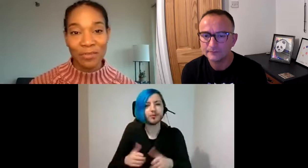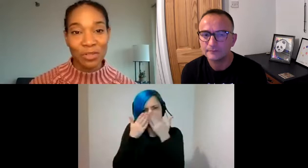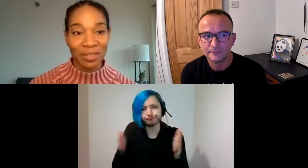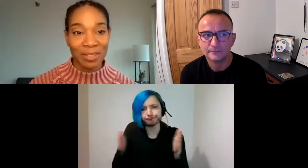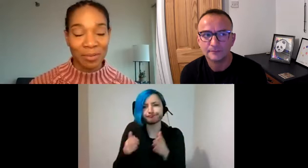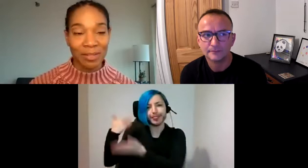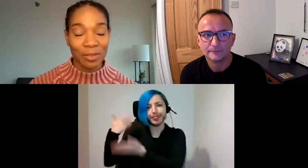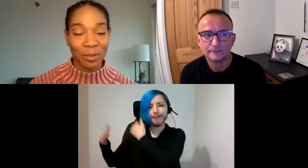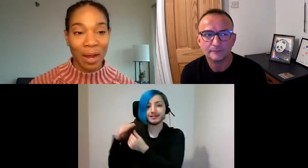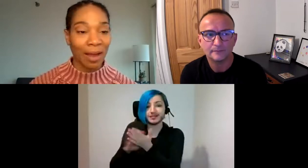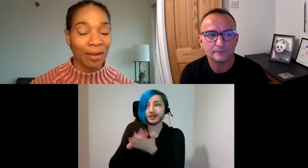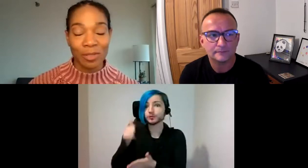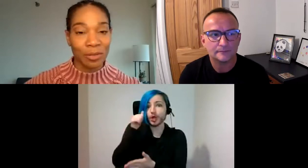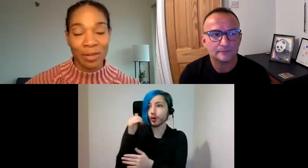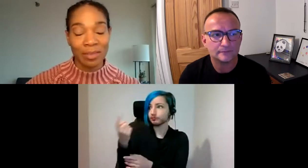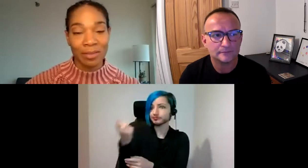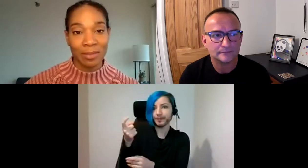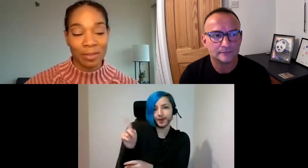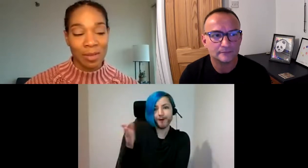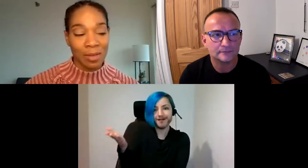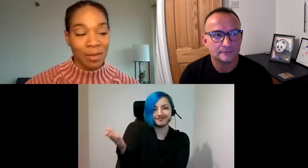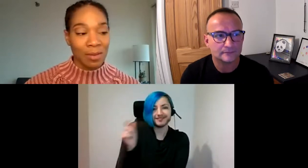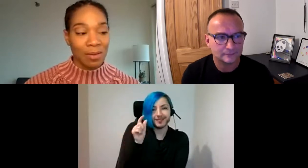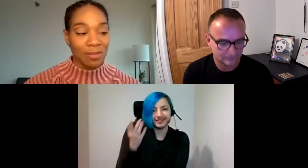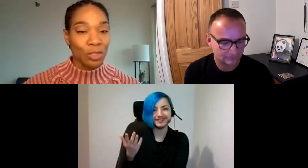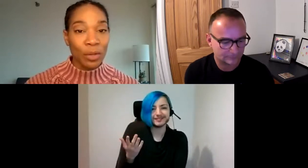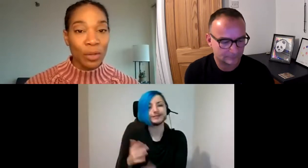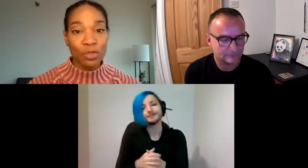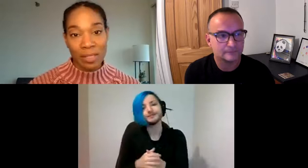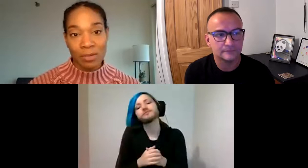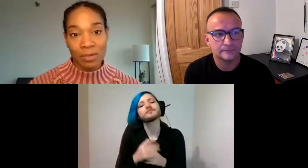interesting you know because a big part of the Queen's